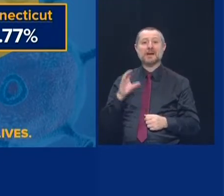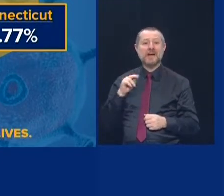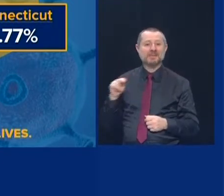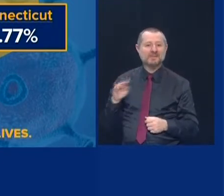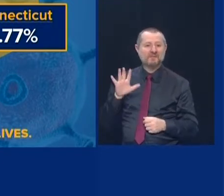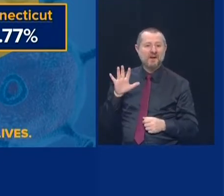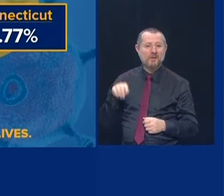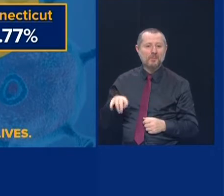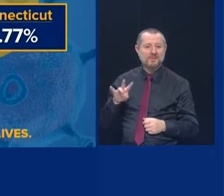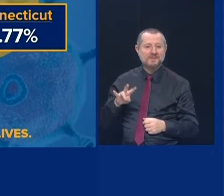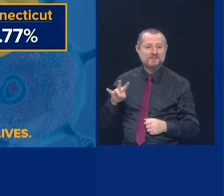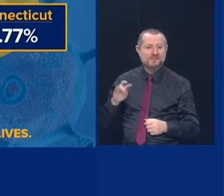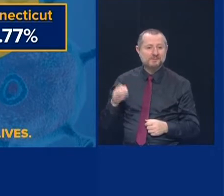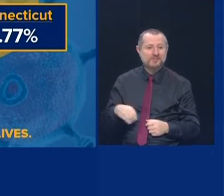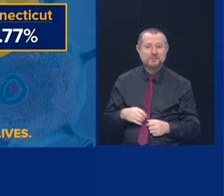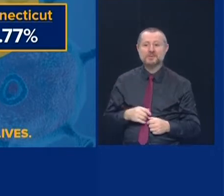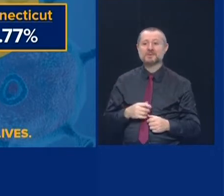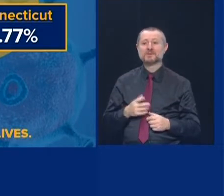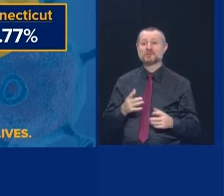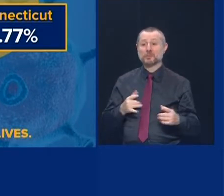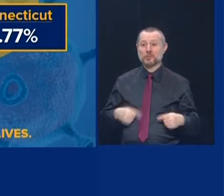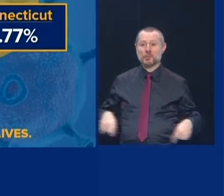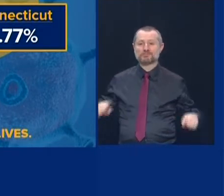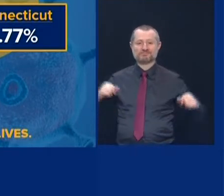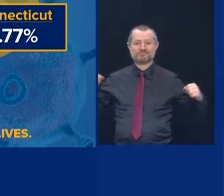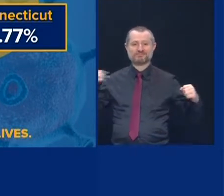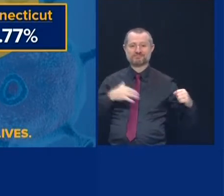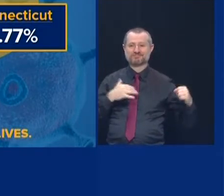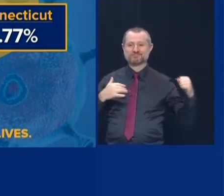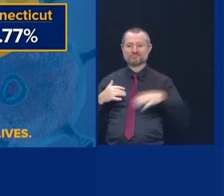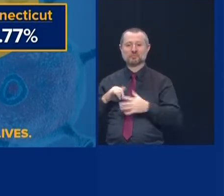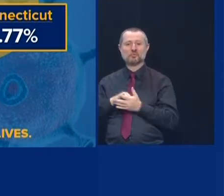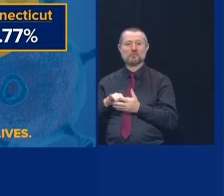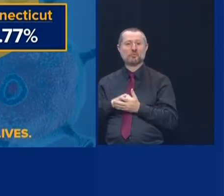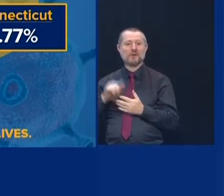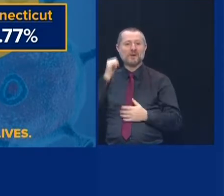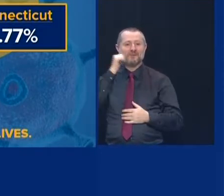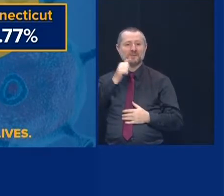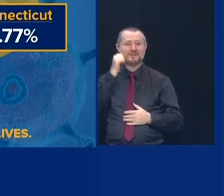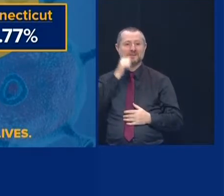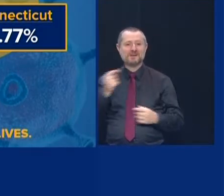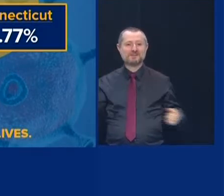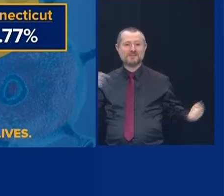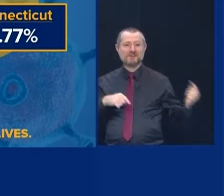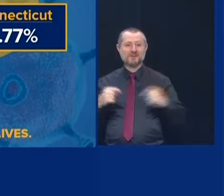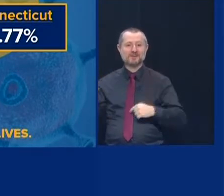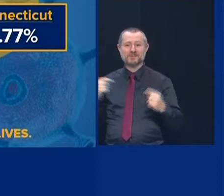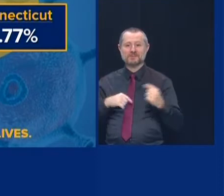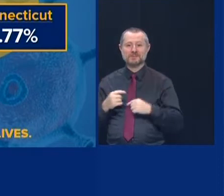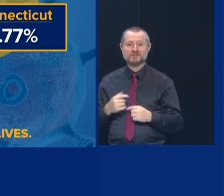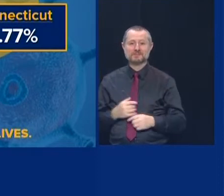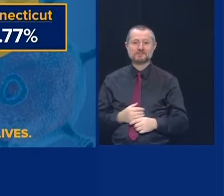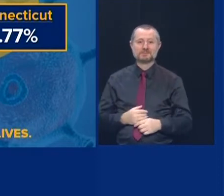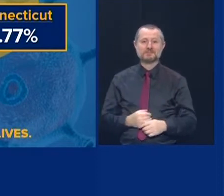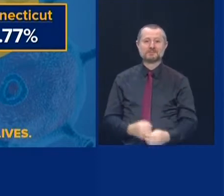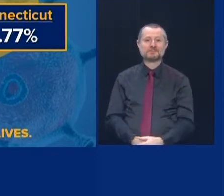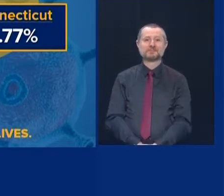ME, JERSEY IS OVER 7, CONNECTICUT OVER 5, PENNSYLVANIA IS OVER 11.